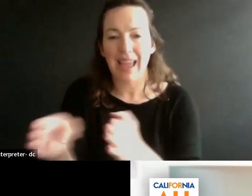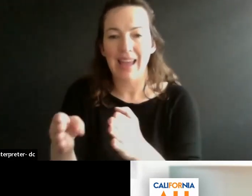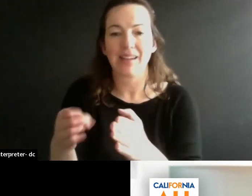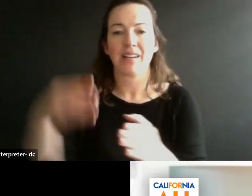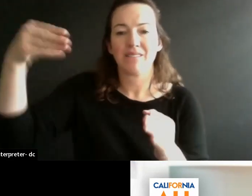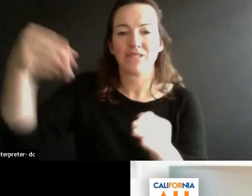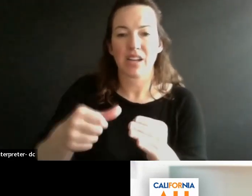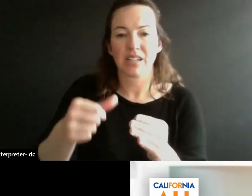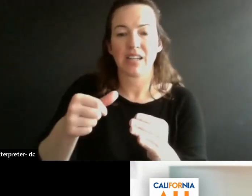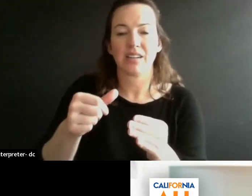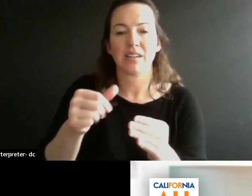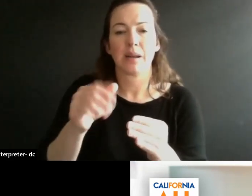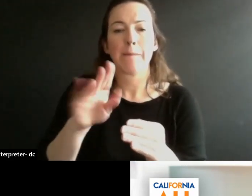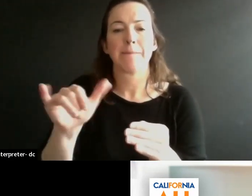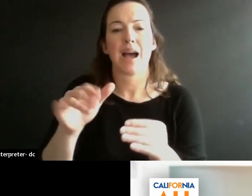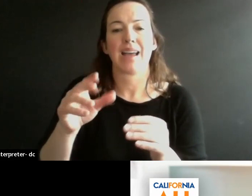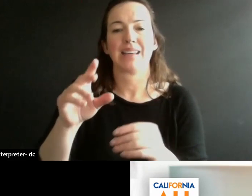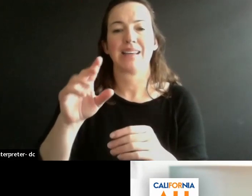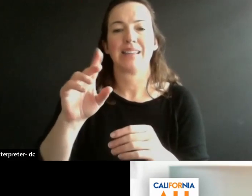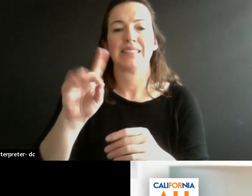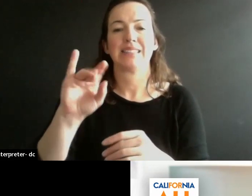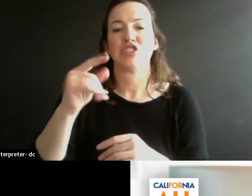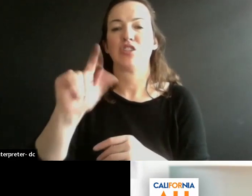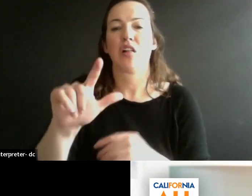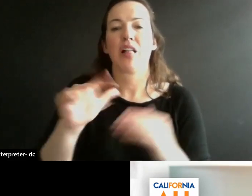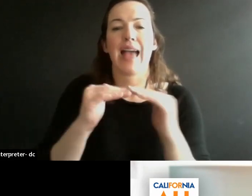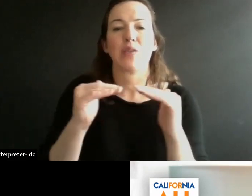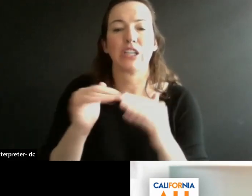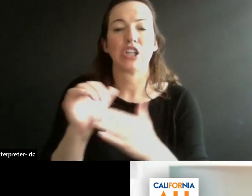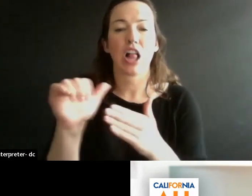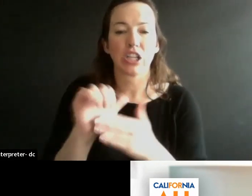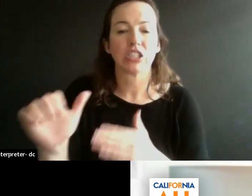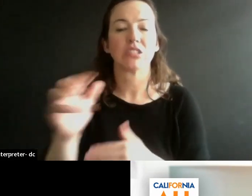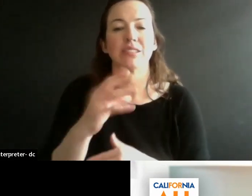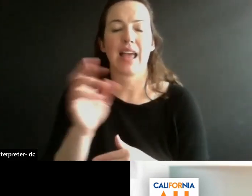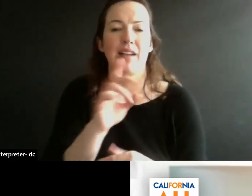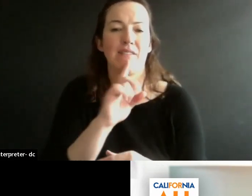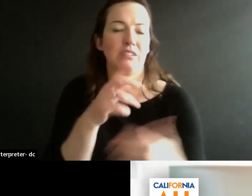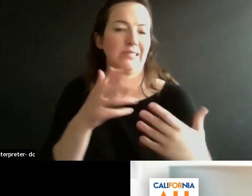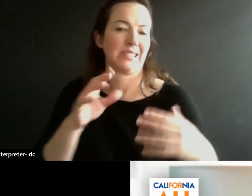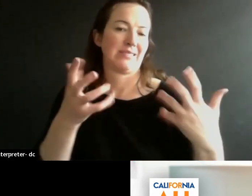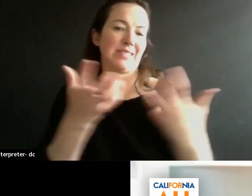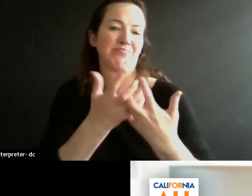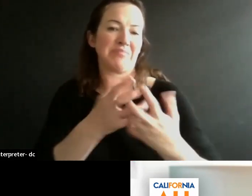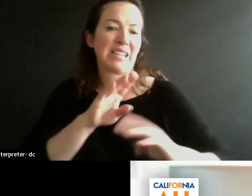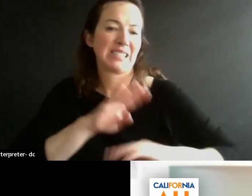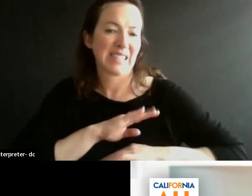equity, capacity dollars to meet the very you know, unique and specific and individual